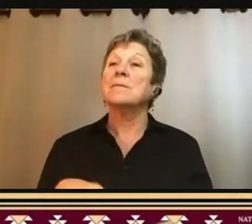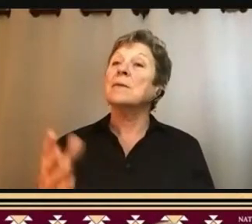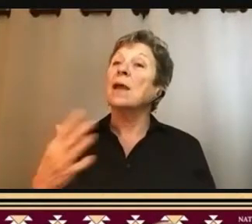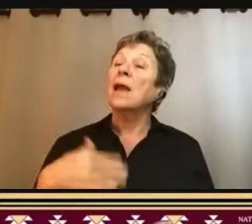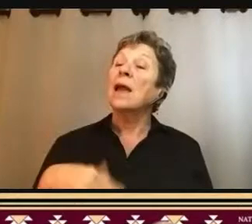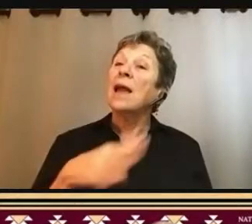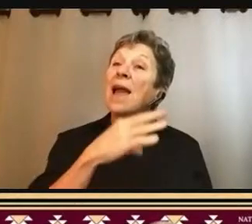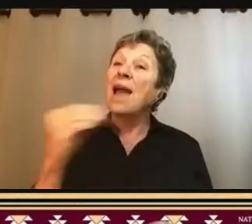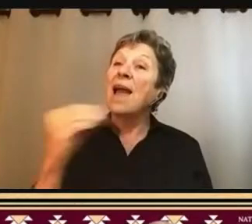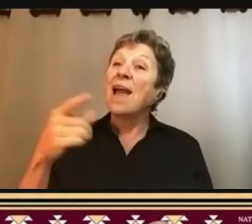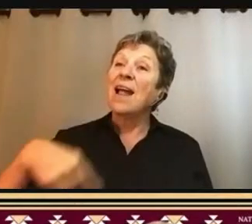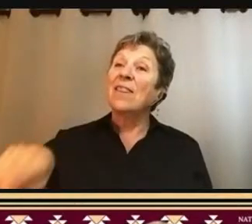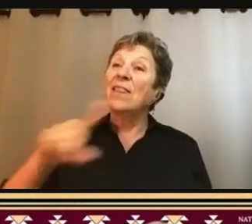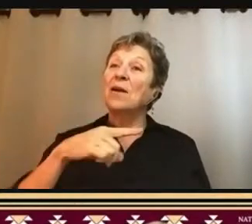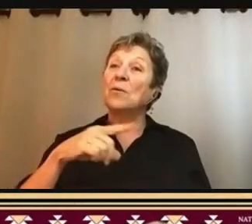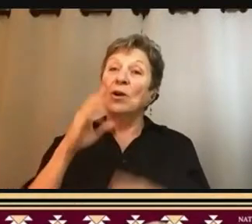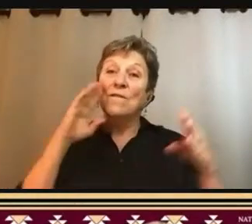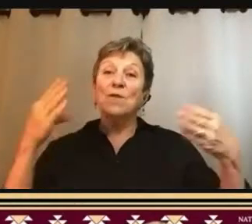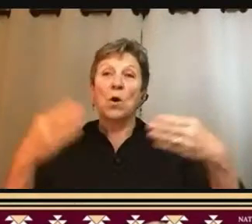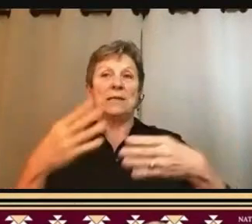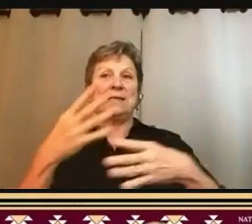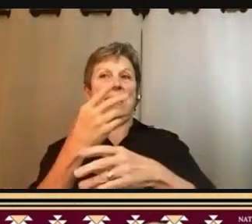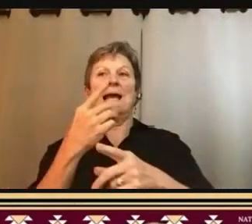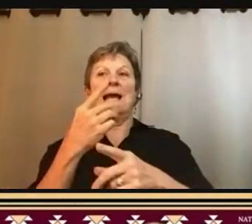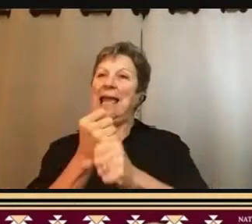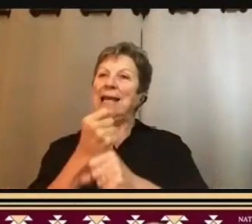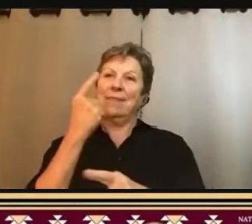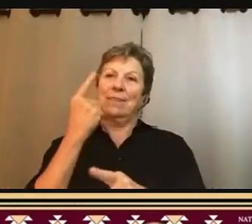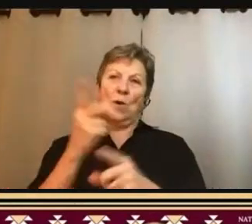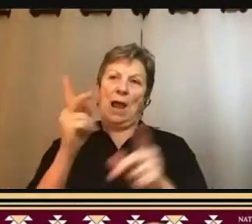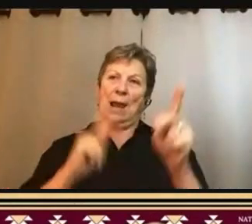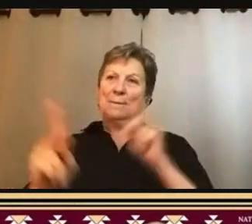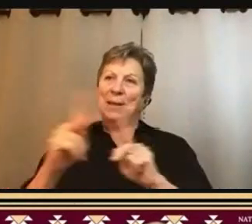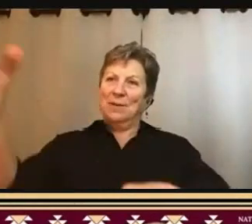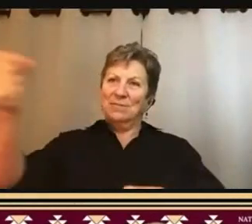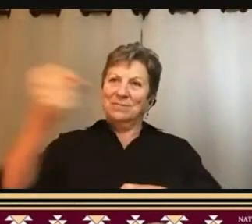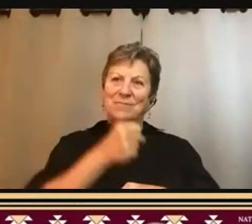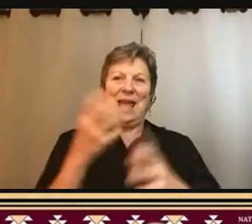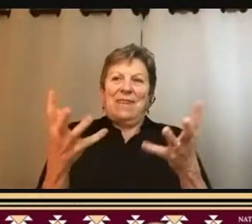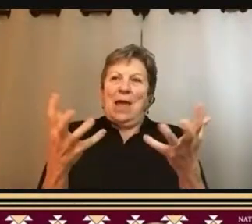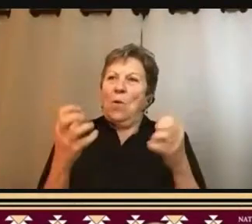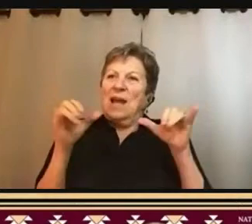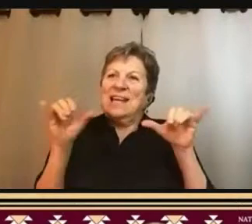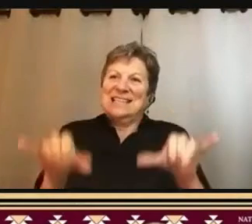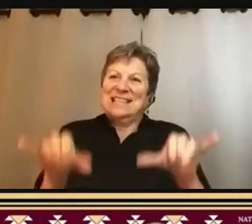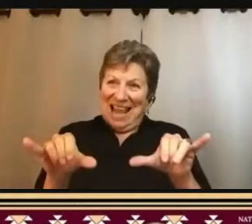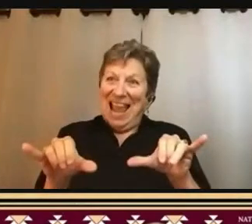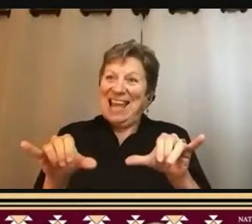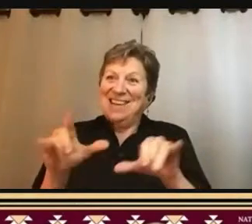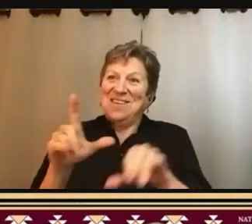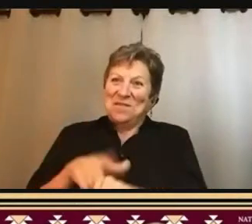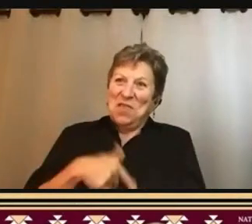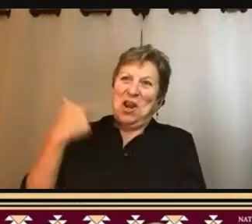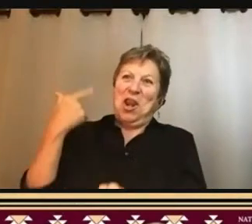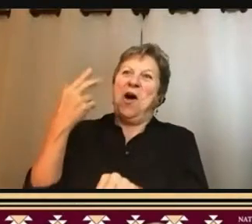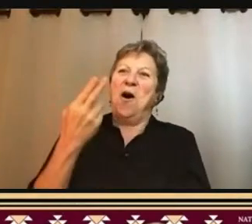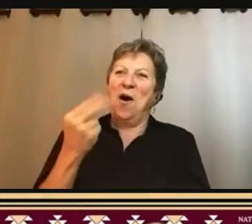THAT AND THAT THAT WE'RE REALLY